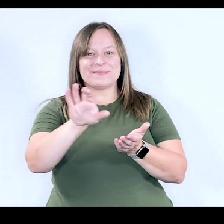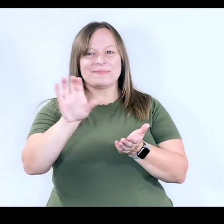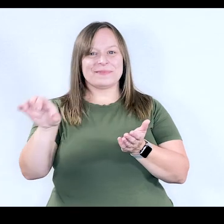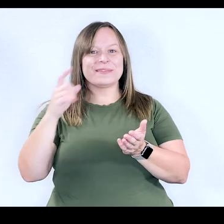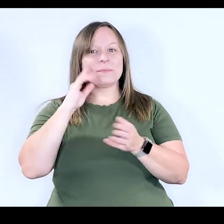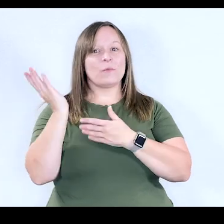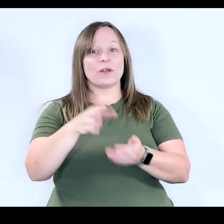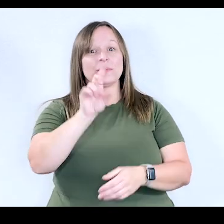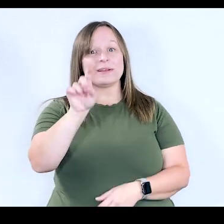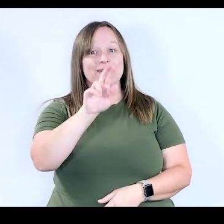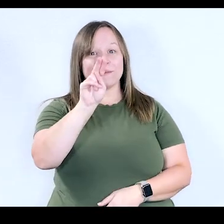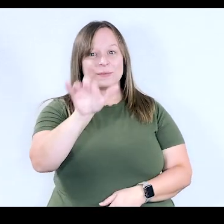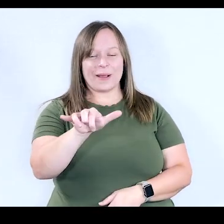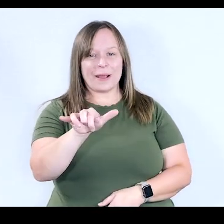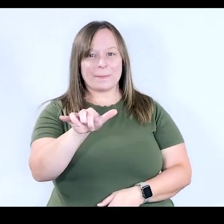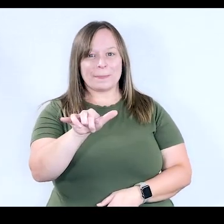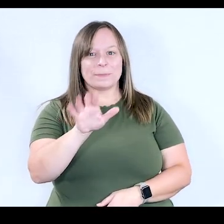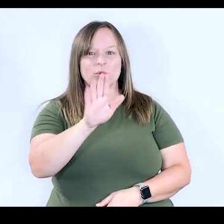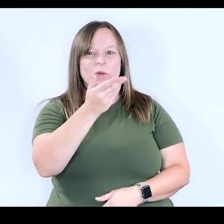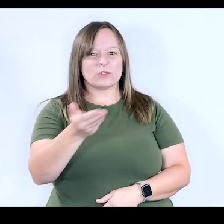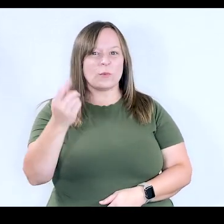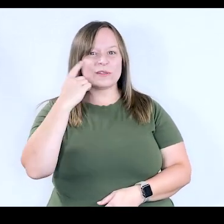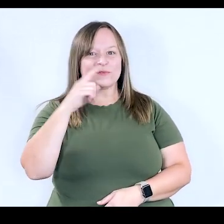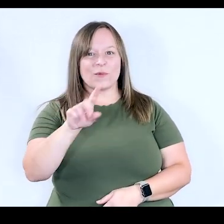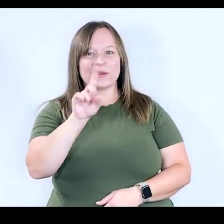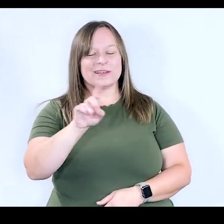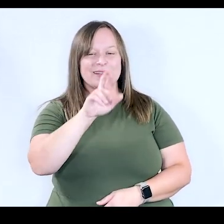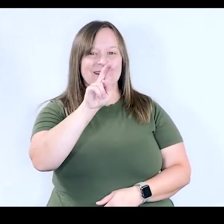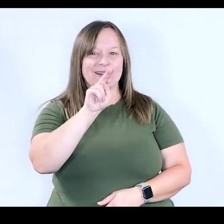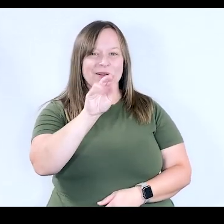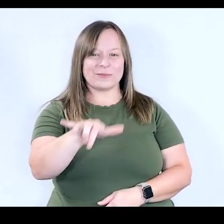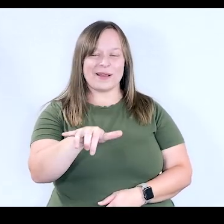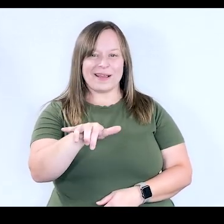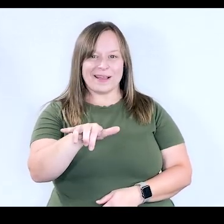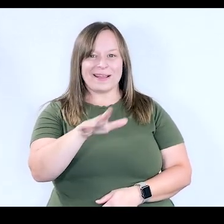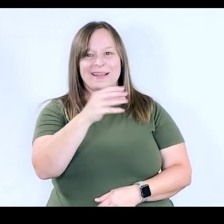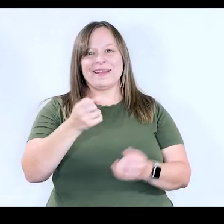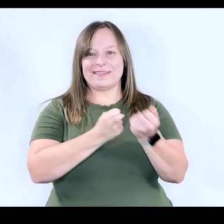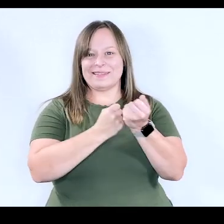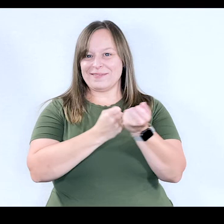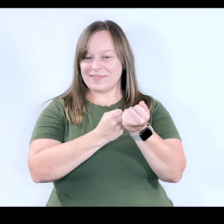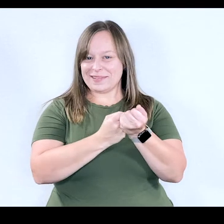by Disability Rights New York, your source for disability rights and advocacy.